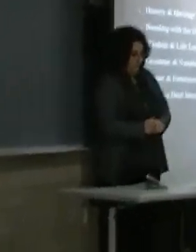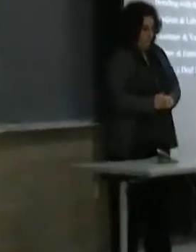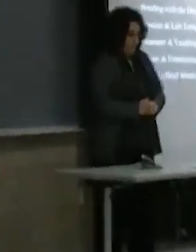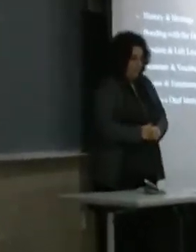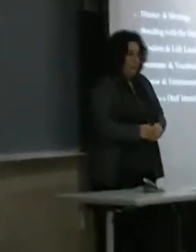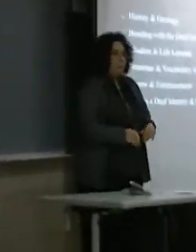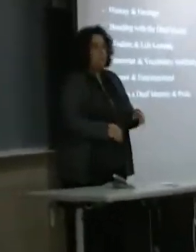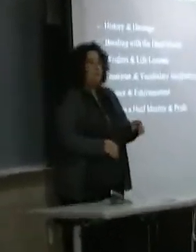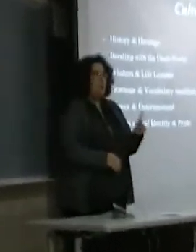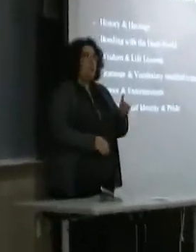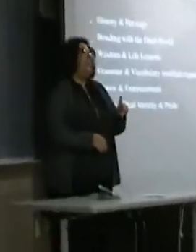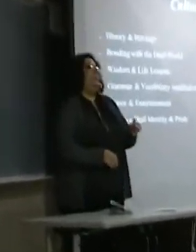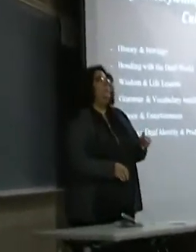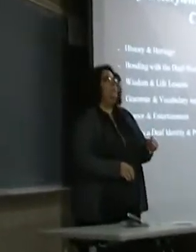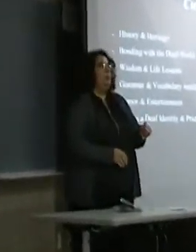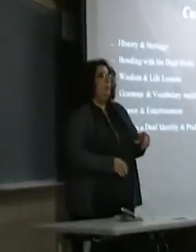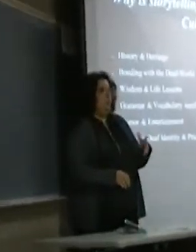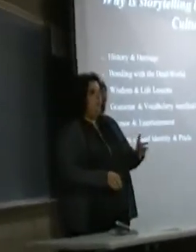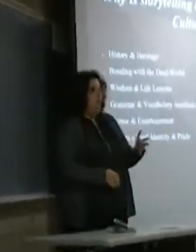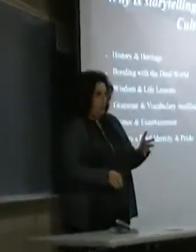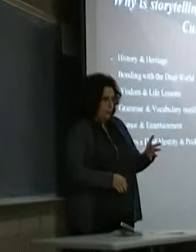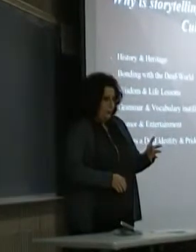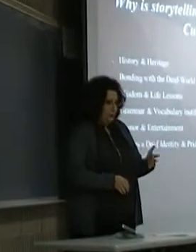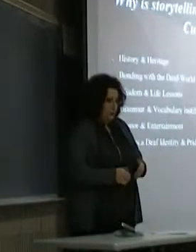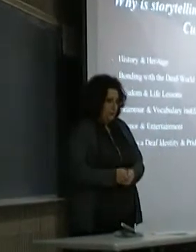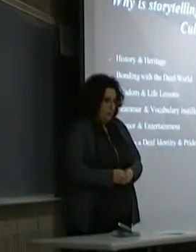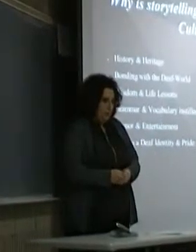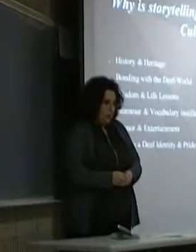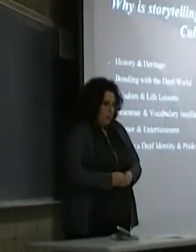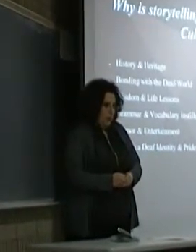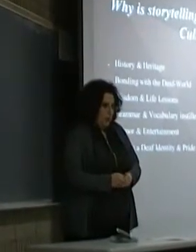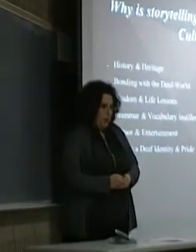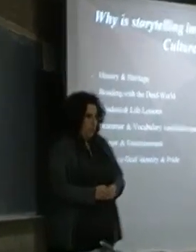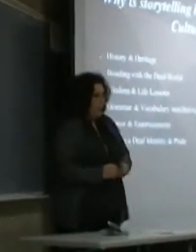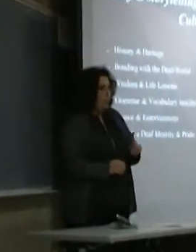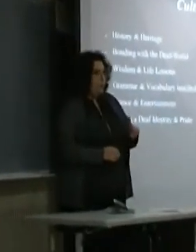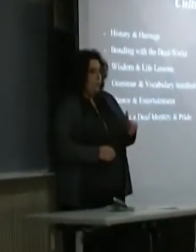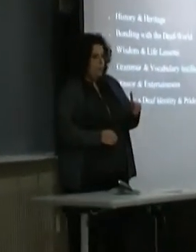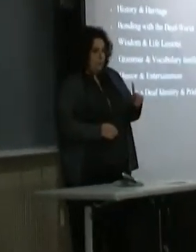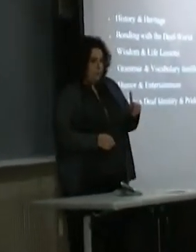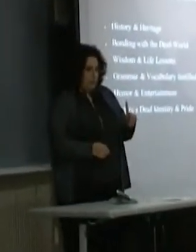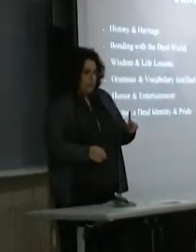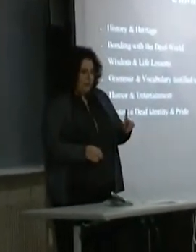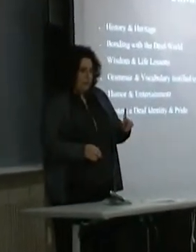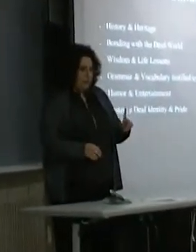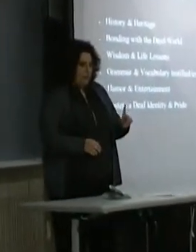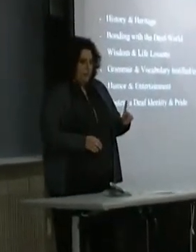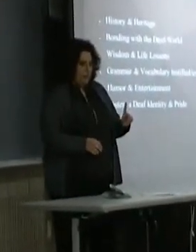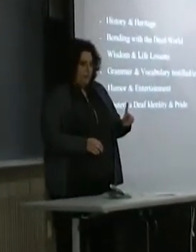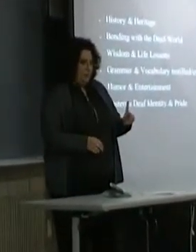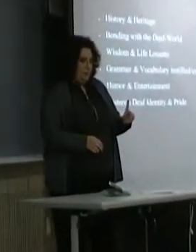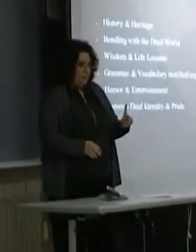That started in 1910 with George Veditz. Though you won't completely understand what's being signed,